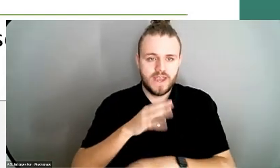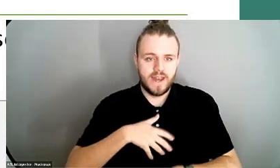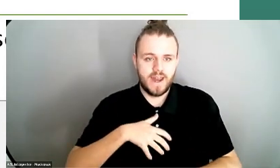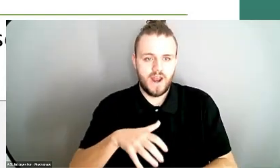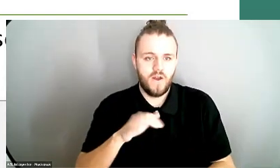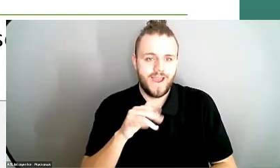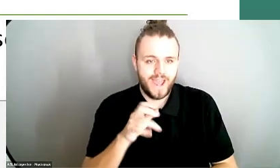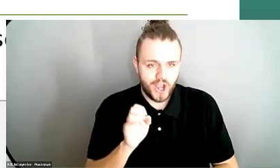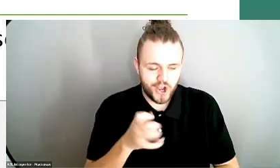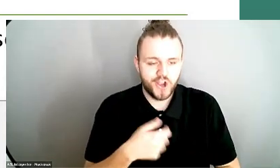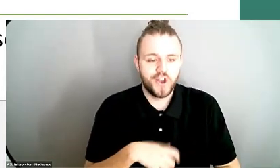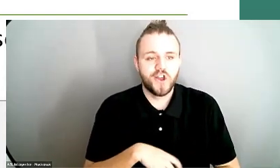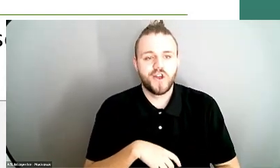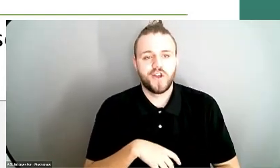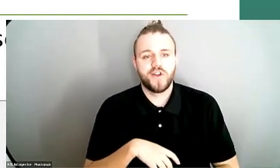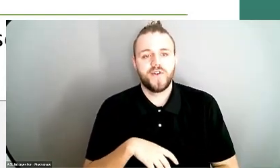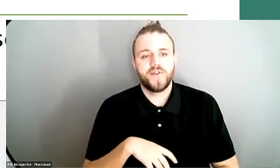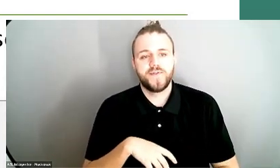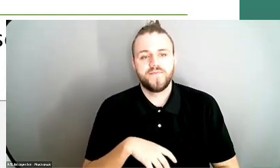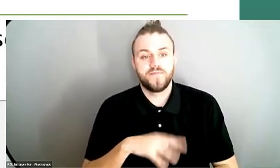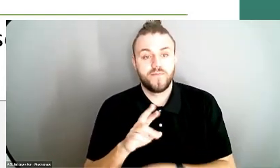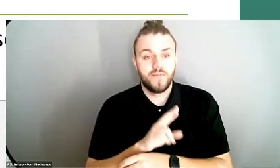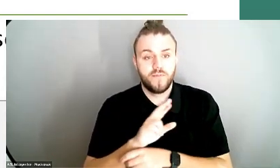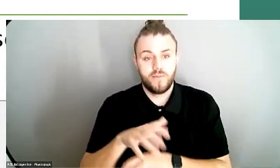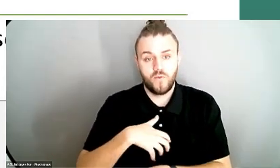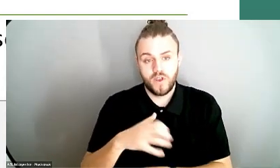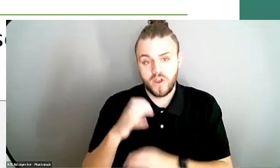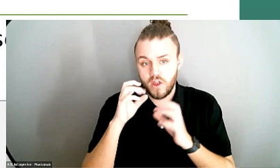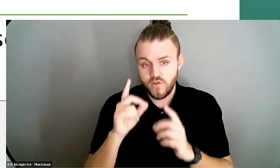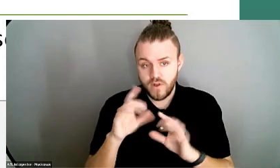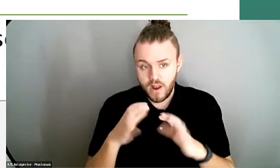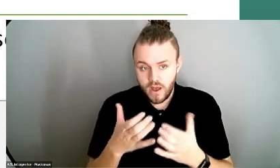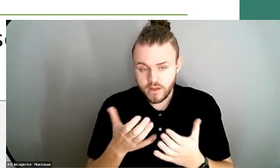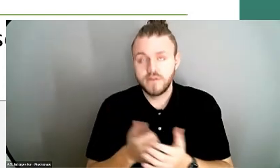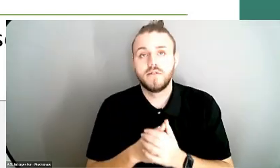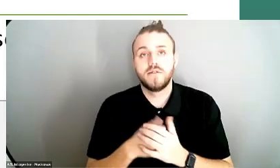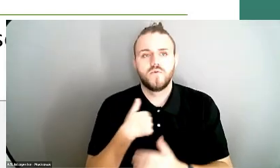Using pregnancy education classes. We have.